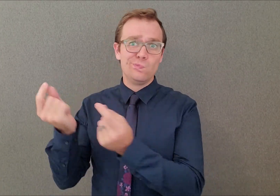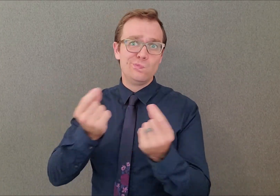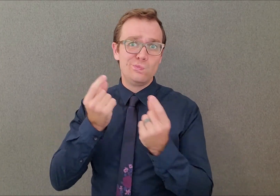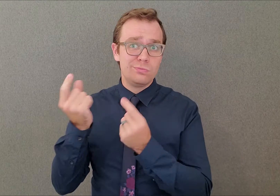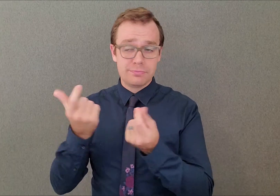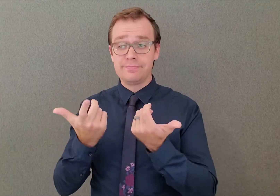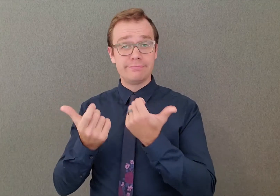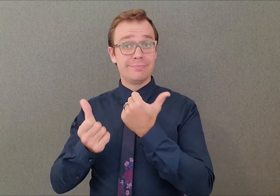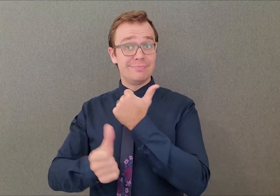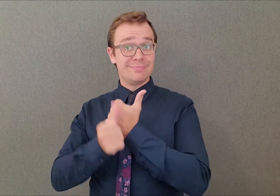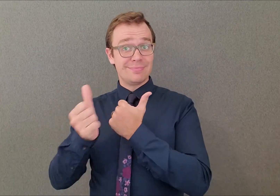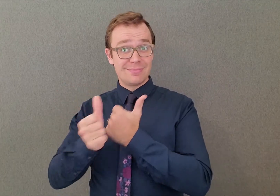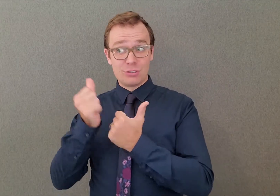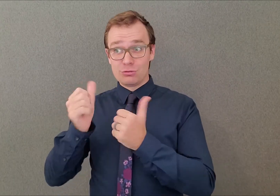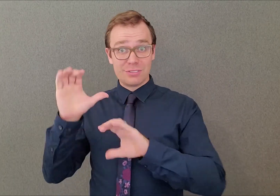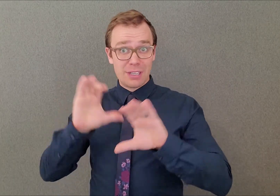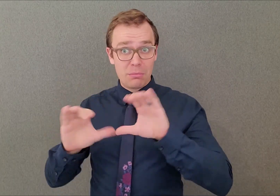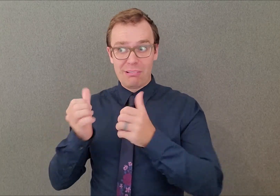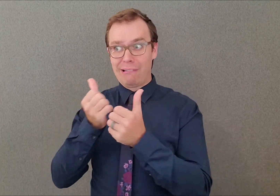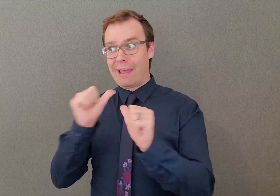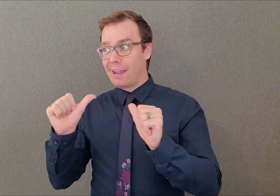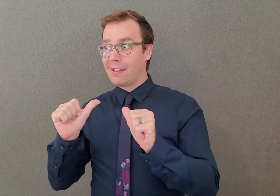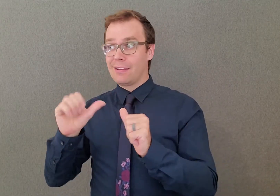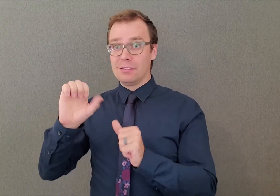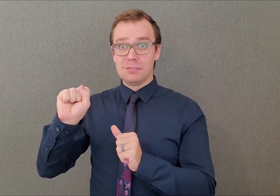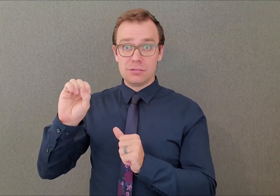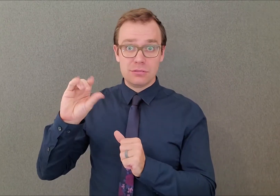A hazardous material is any solid, liquid, or gas